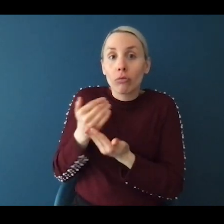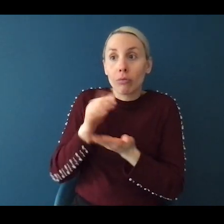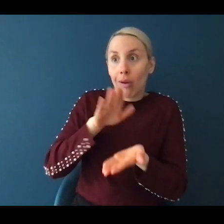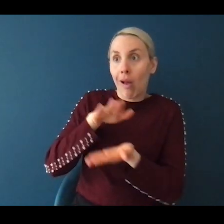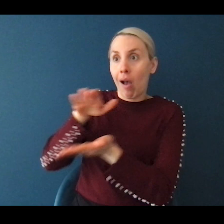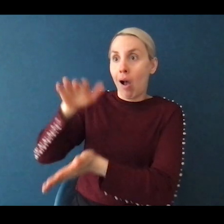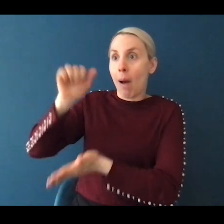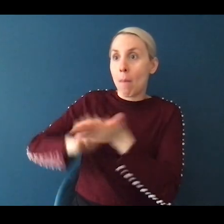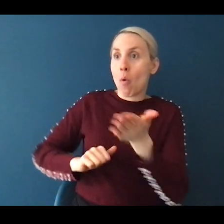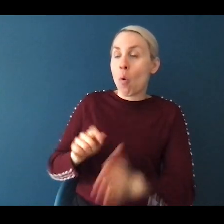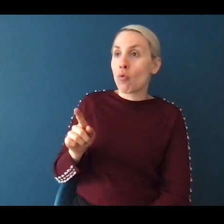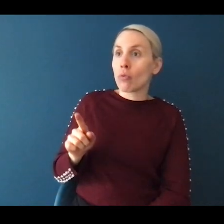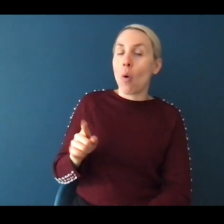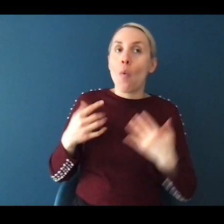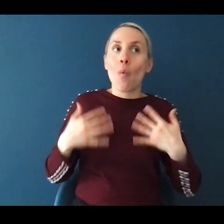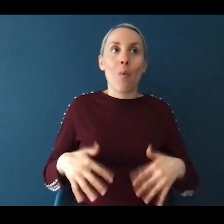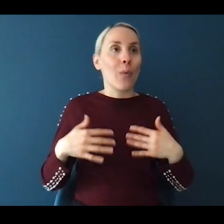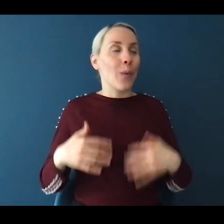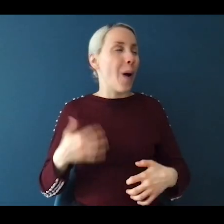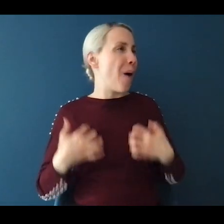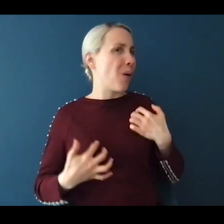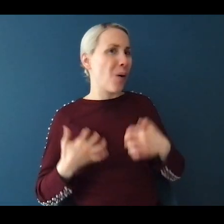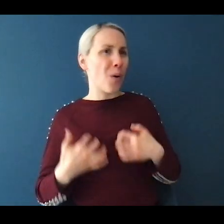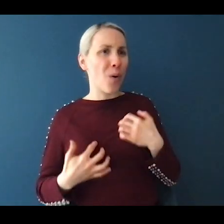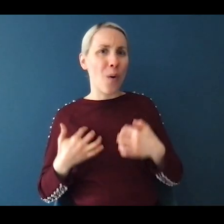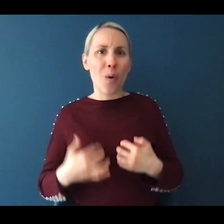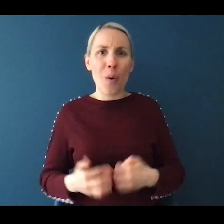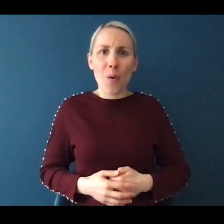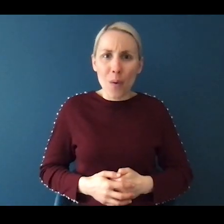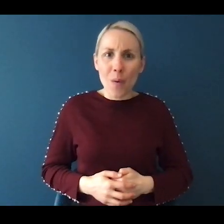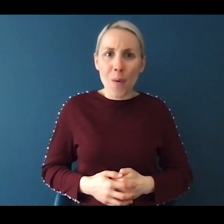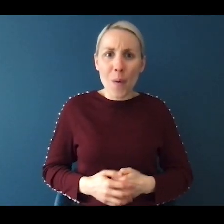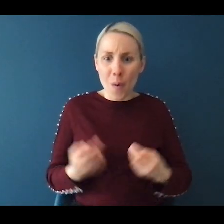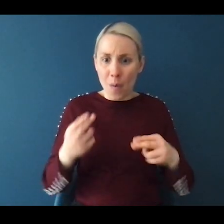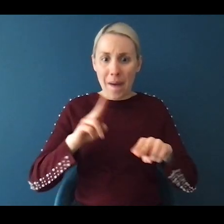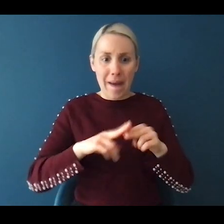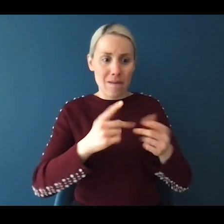be acquired by public collections which is incredibly exciting and something that I would